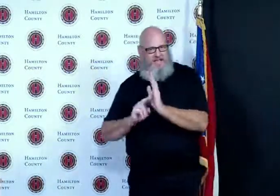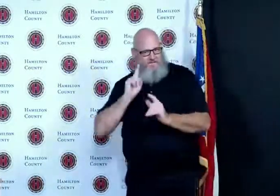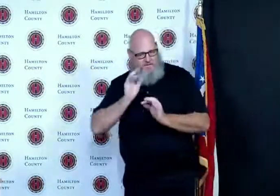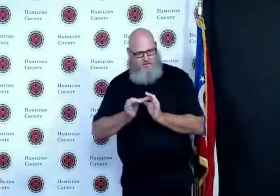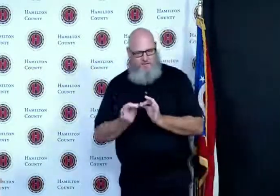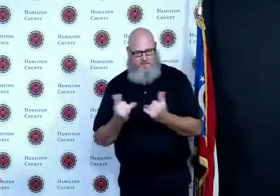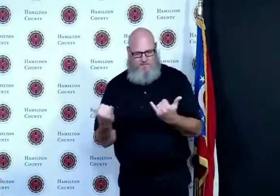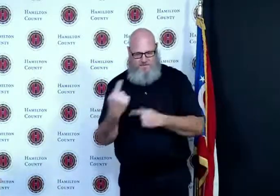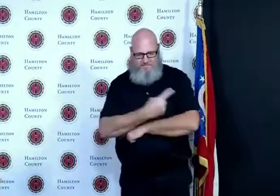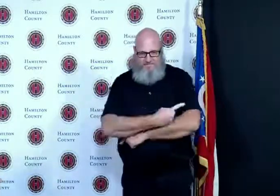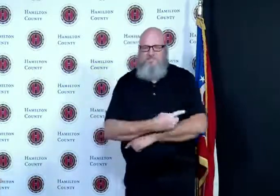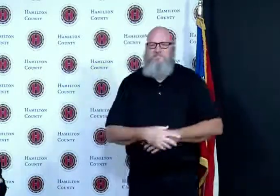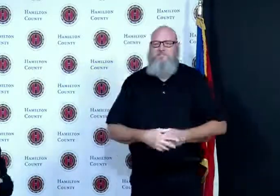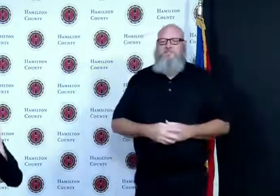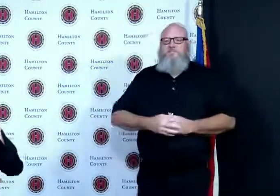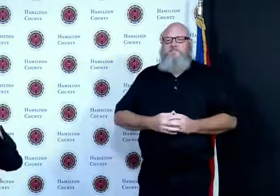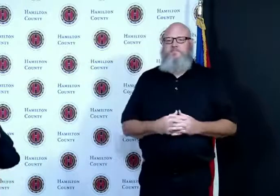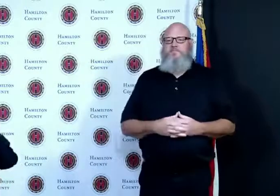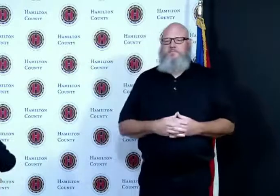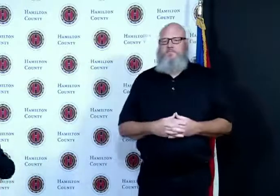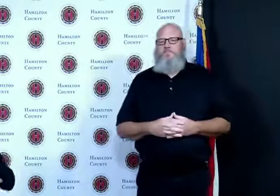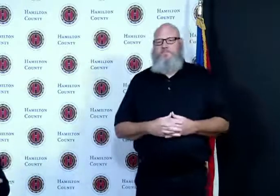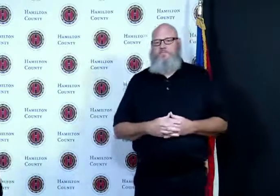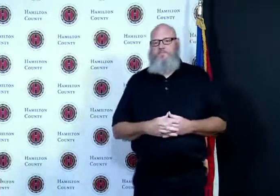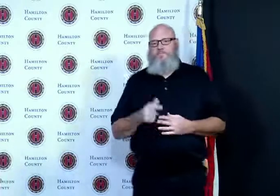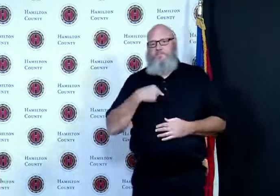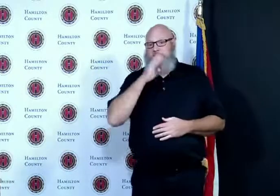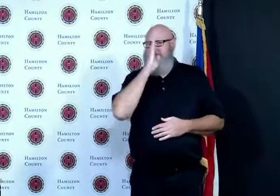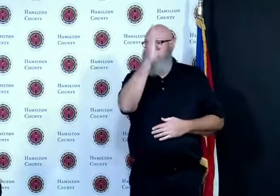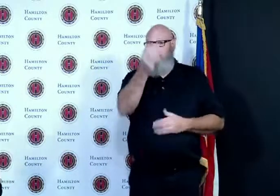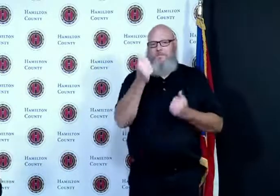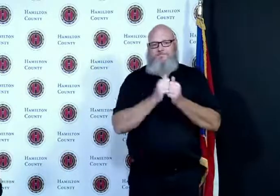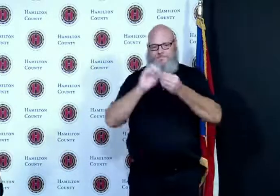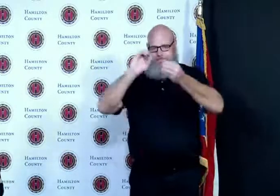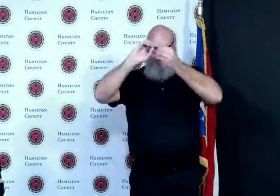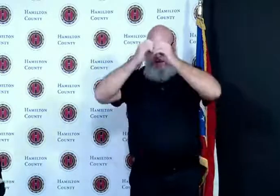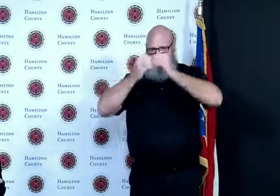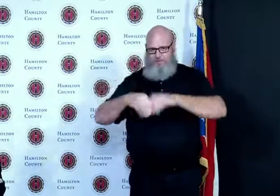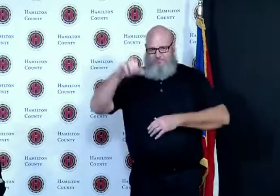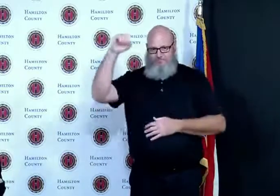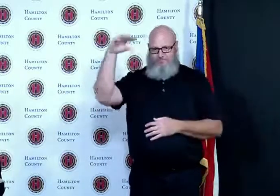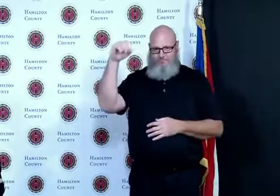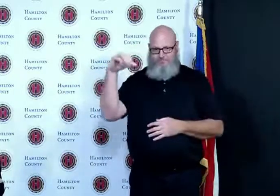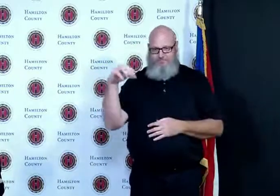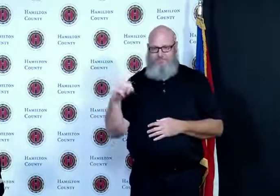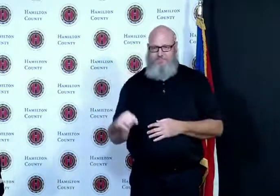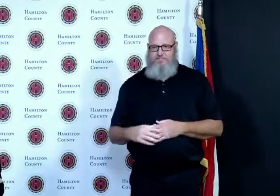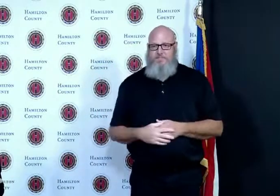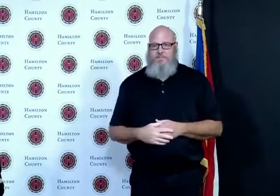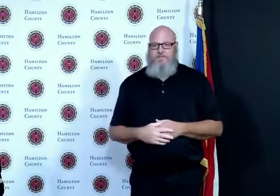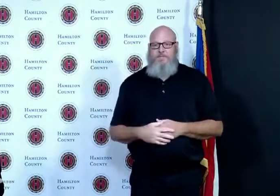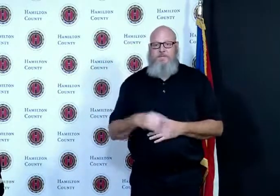so we're going to go straight to the numbers so in Hamilton County we have